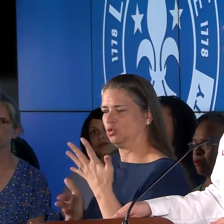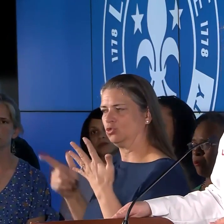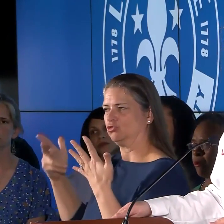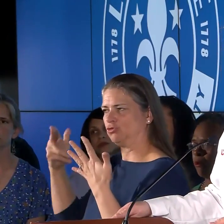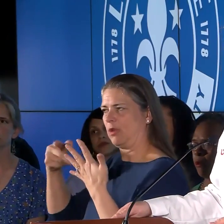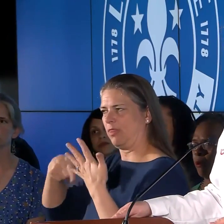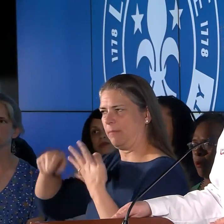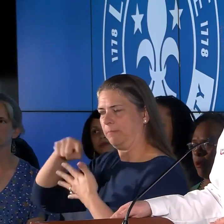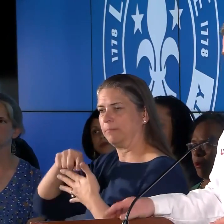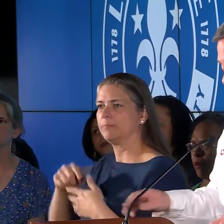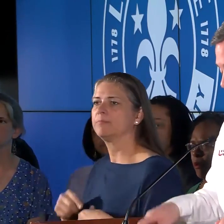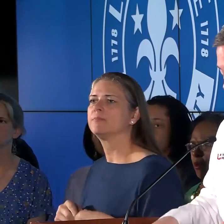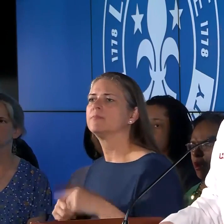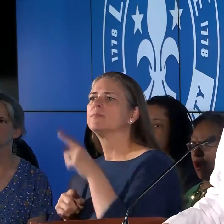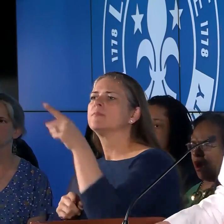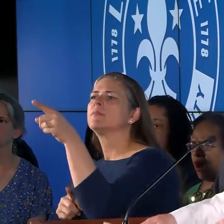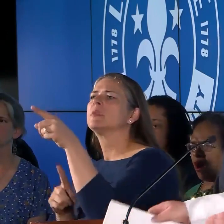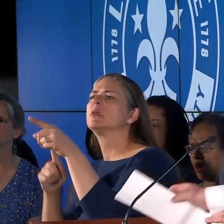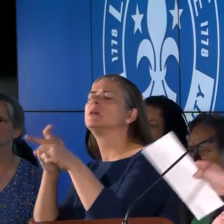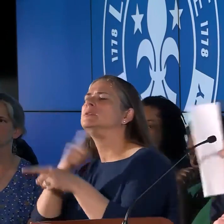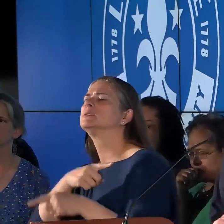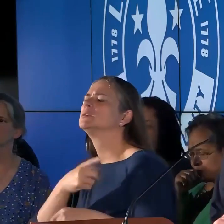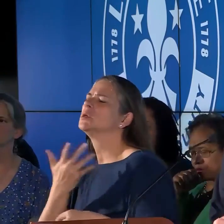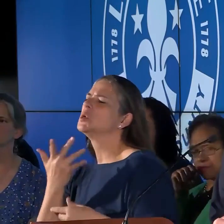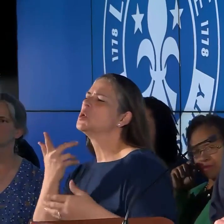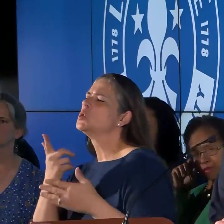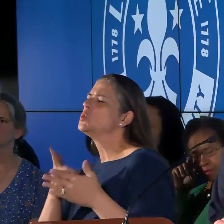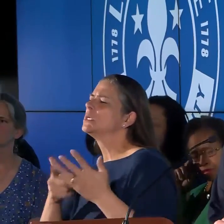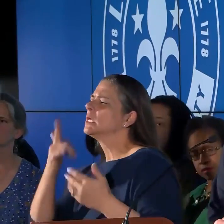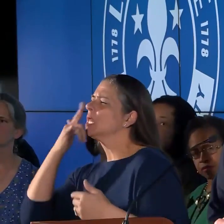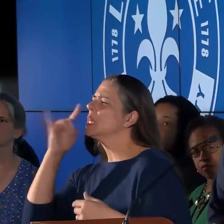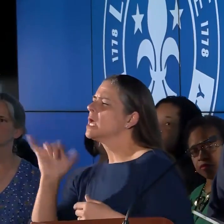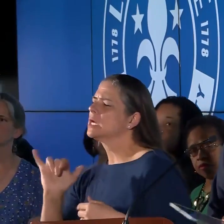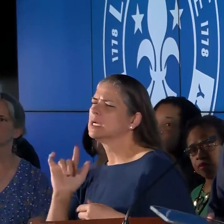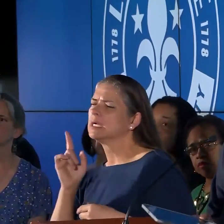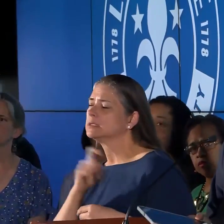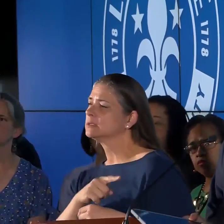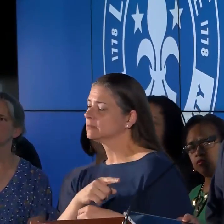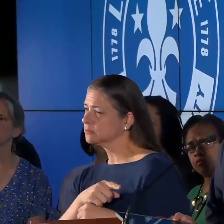What the police chief, what is that moment like to, to hear an officer was